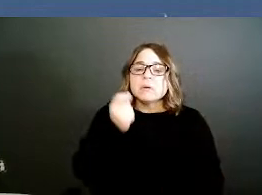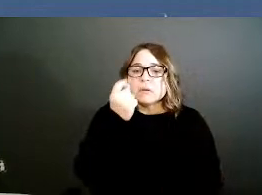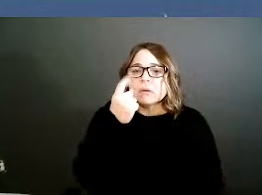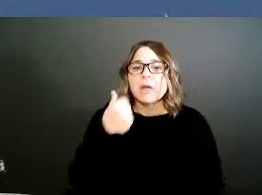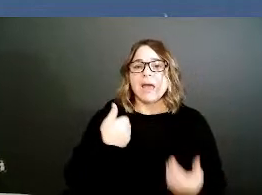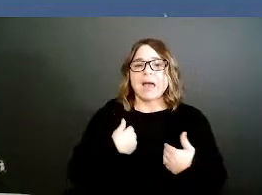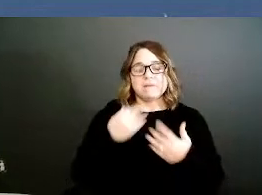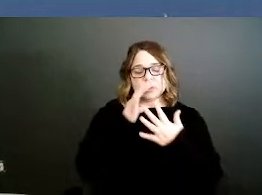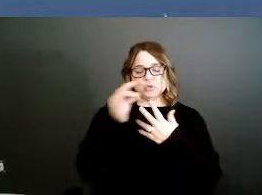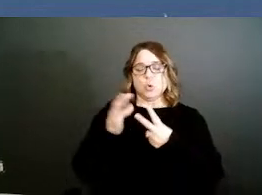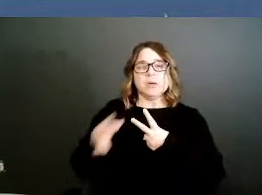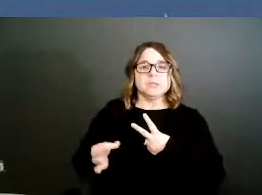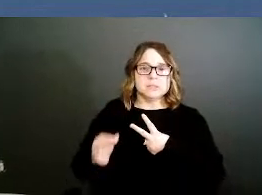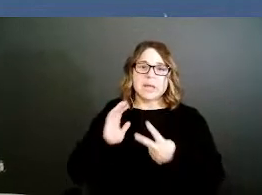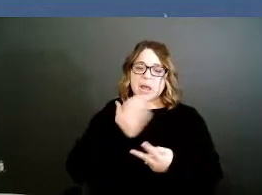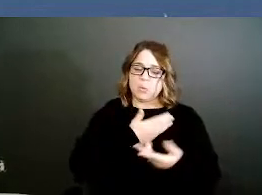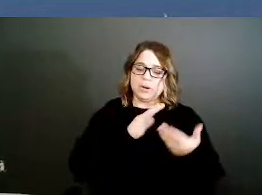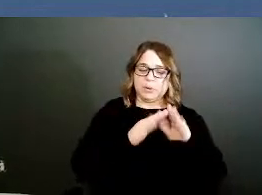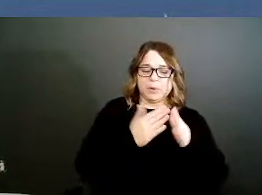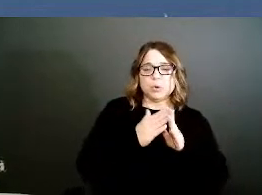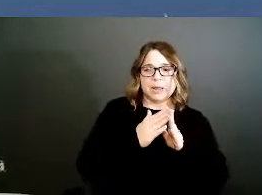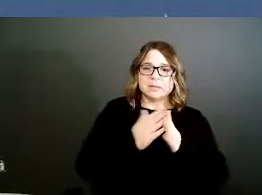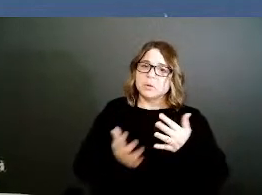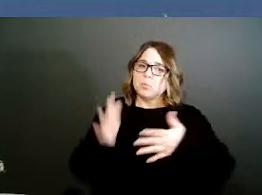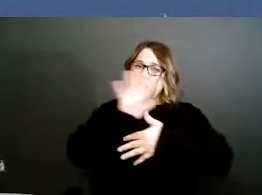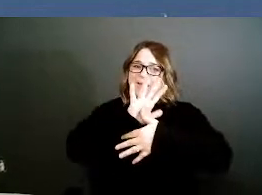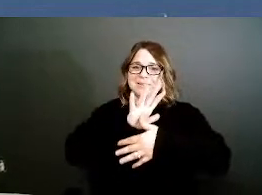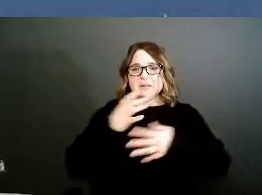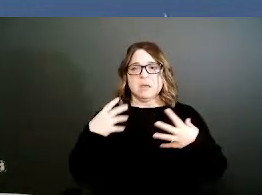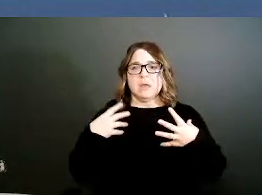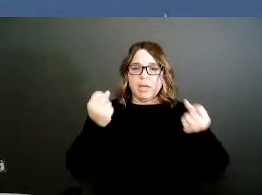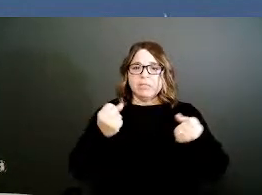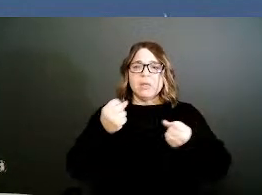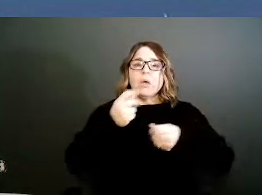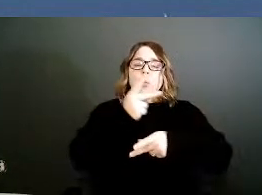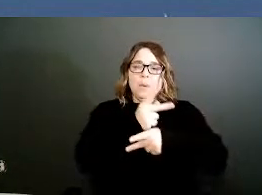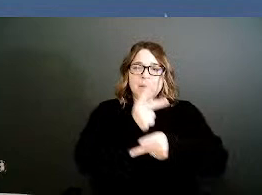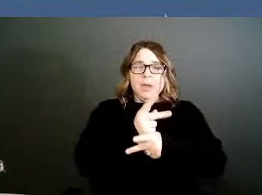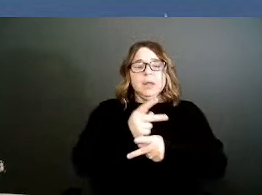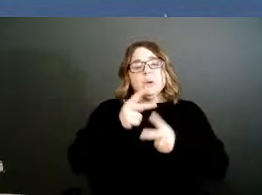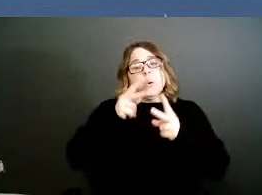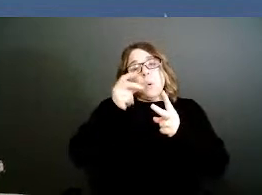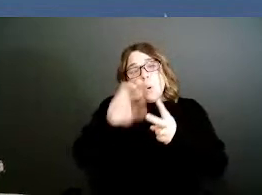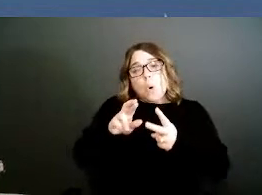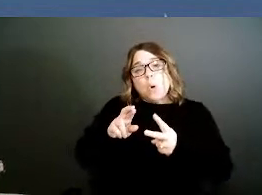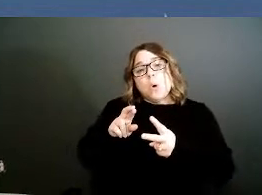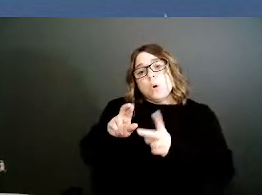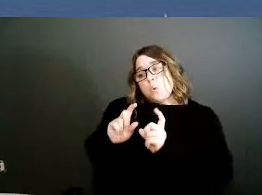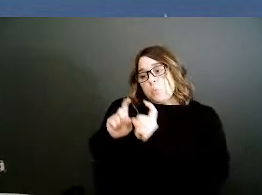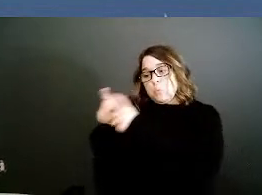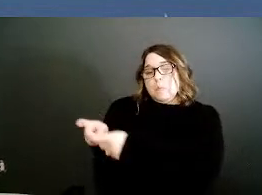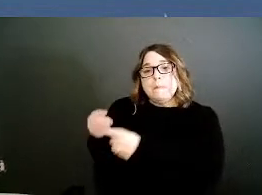PRIORITIZING HEALTH AND WELL-BEING. OR YOU CAN CHOOSE TO REWARD AN ABUSIVE, VIOLENT, INEFFECTIVE MPD WITH MORE OF OUR CITY'S RESOURCES.